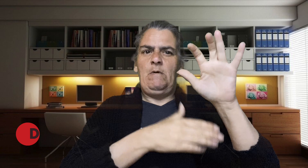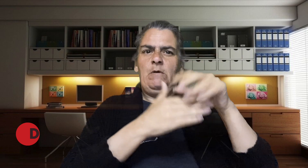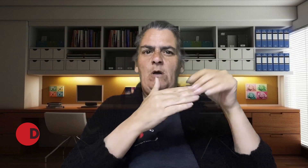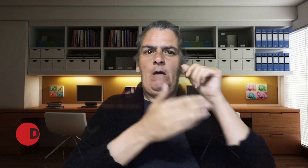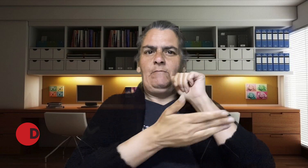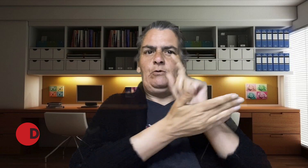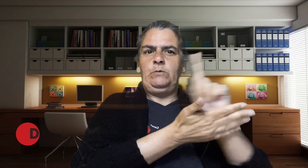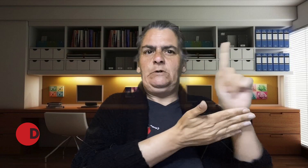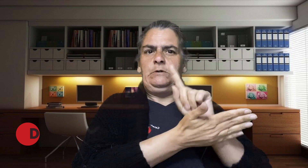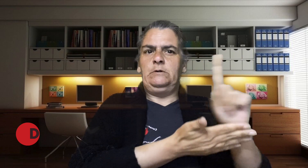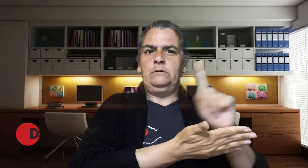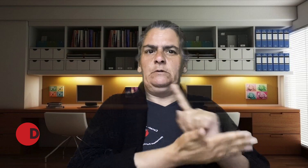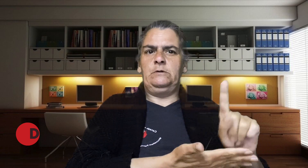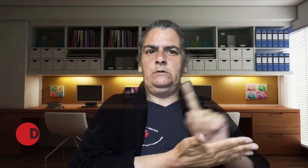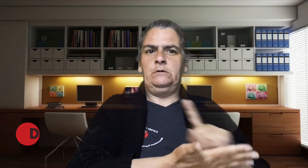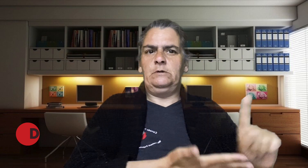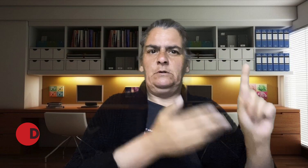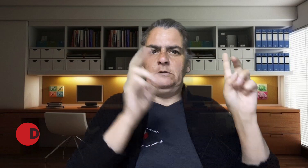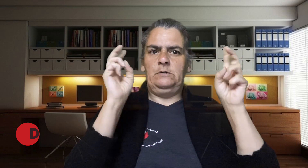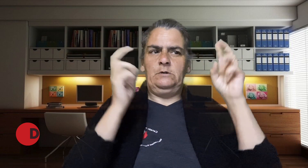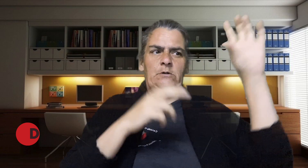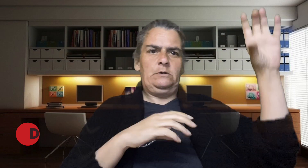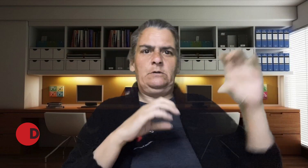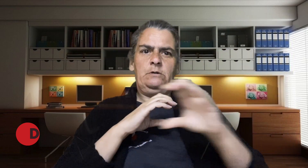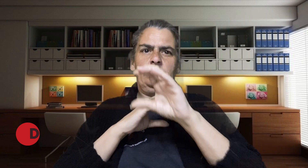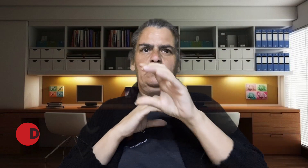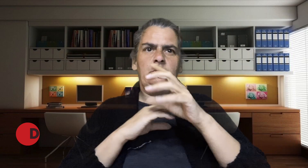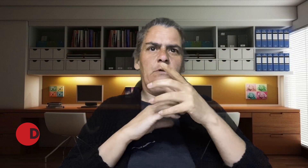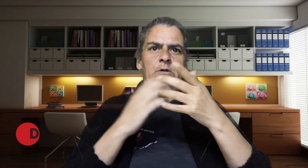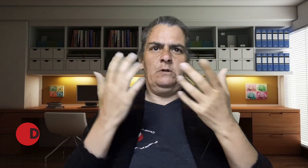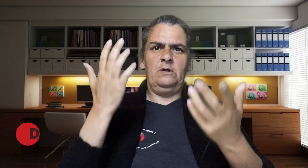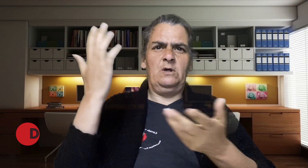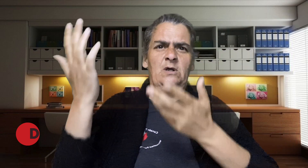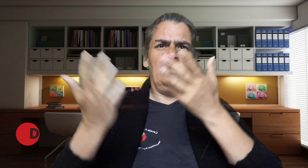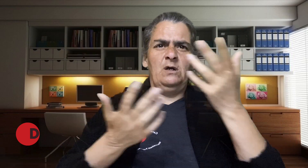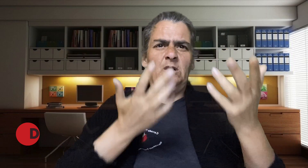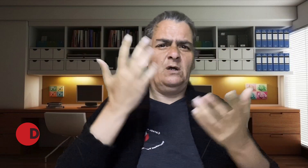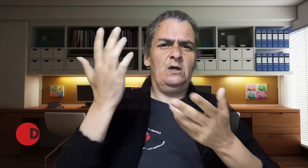when that happened, their disability benefits were reduced because